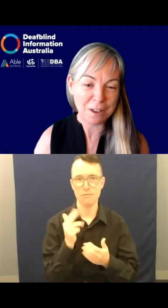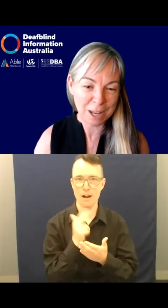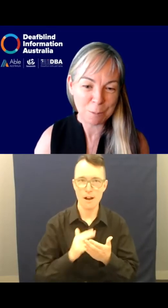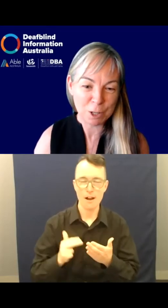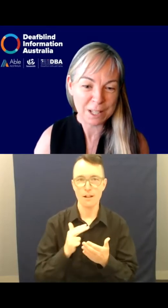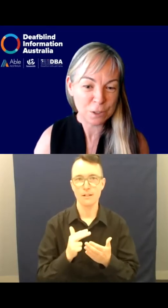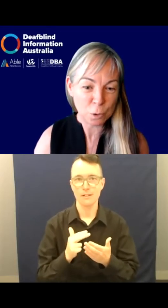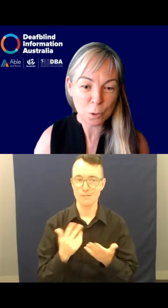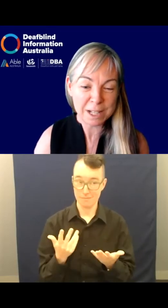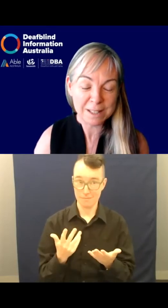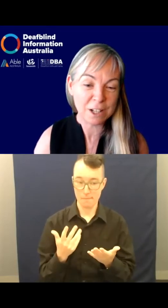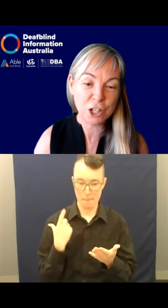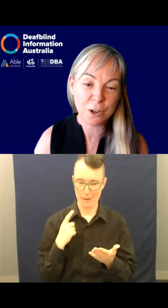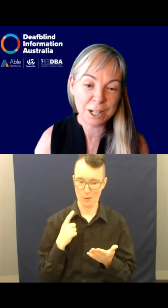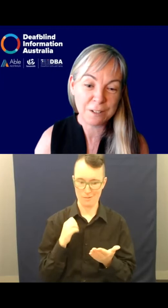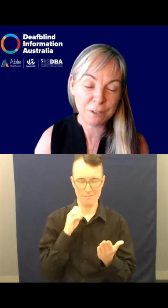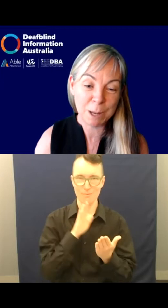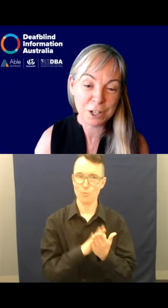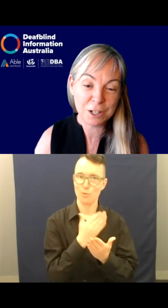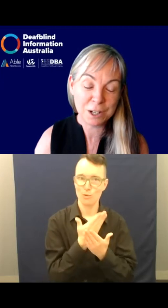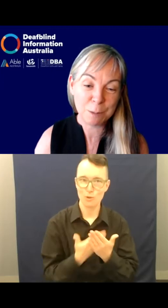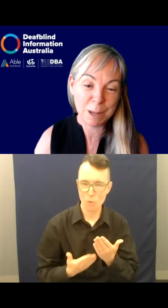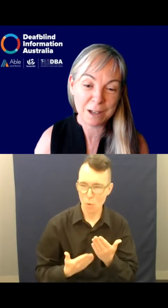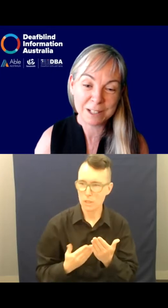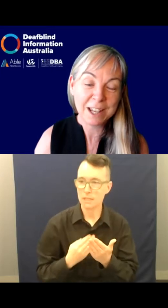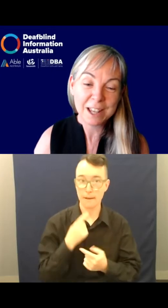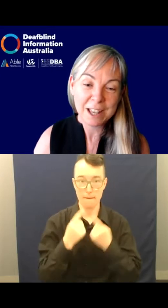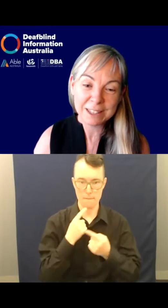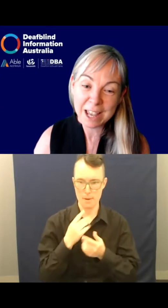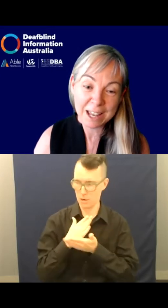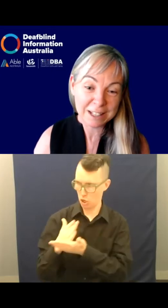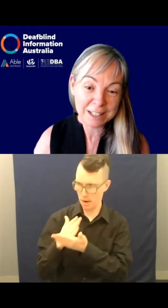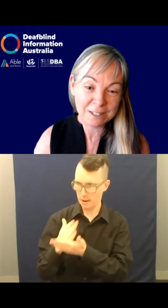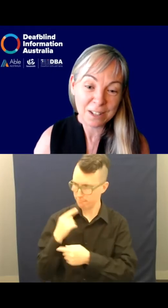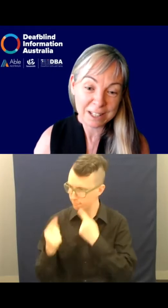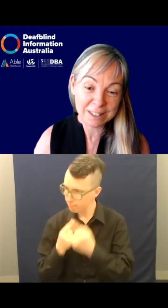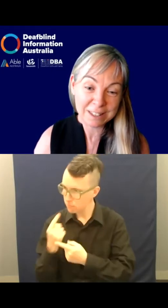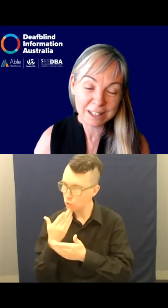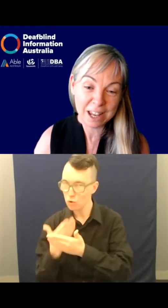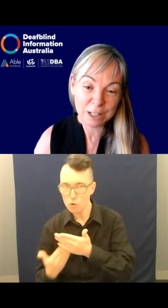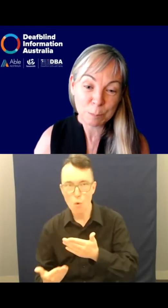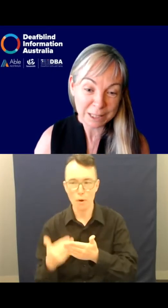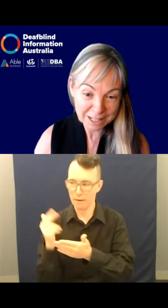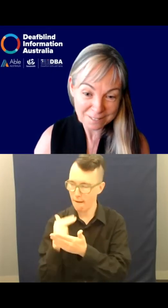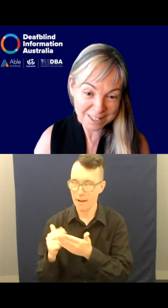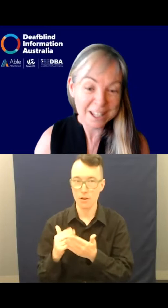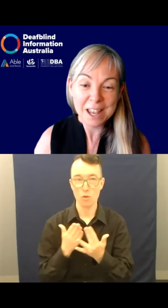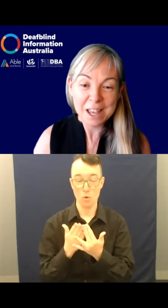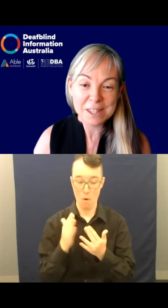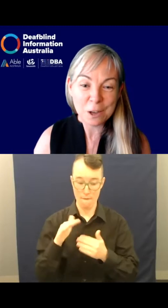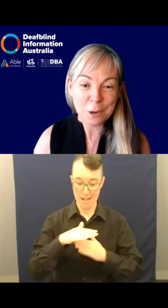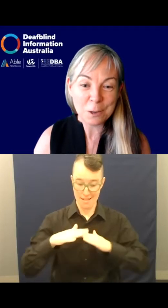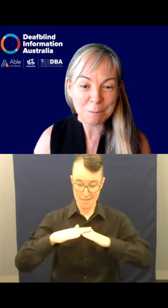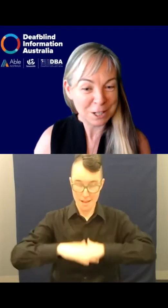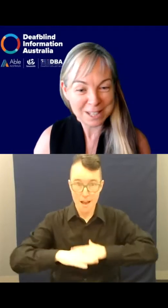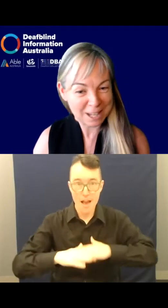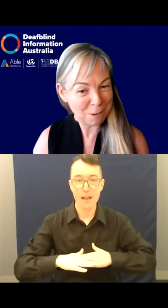capturing their stories and sharing information about land, events and beliefs, which segways